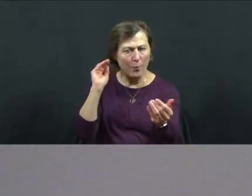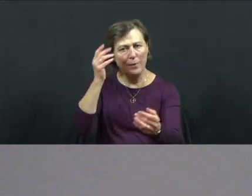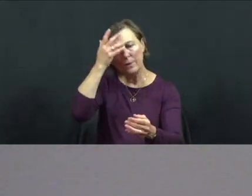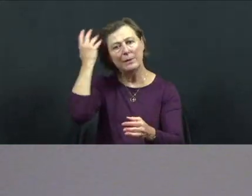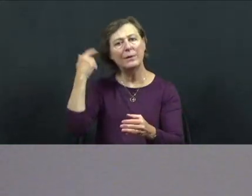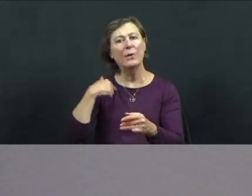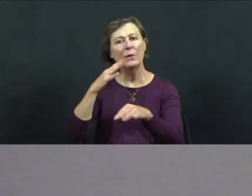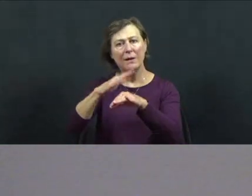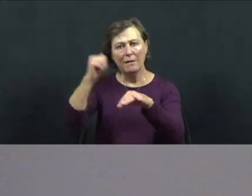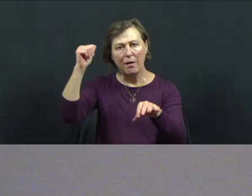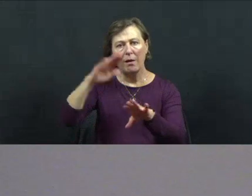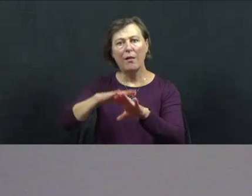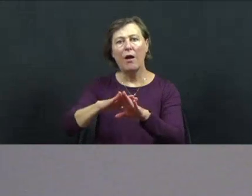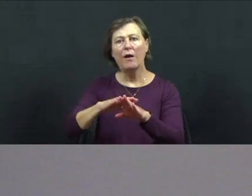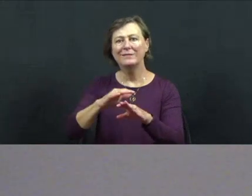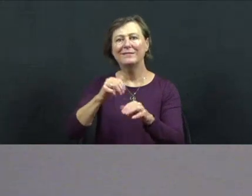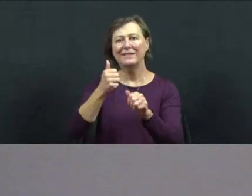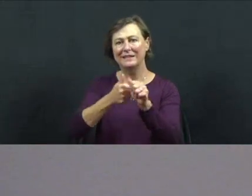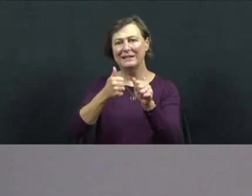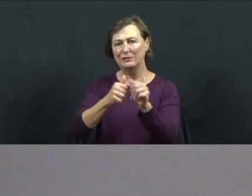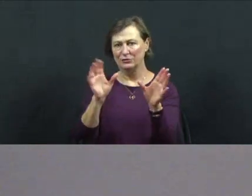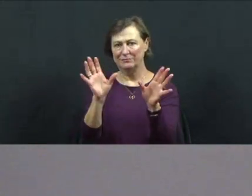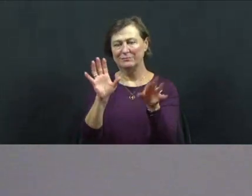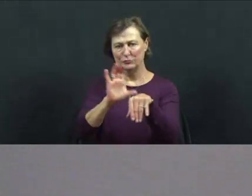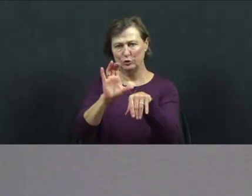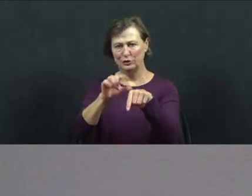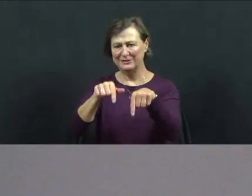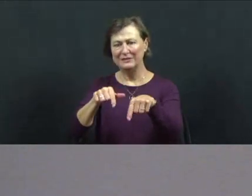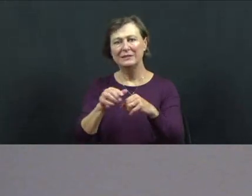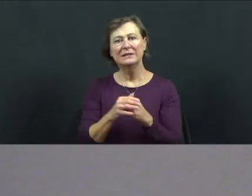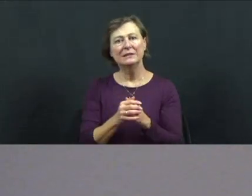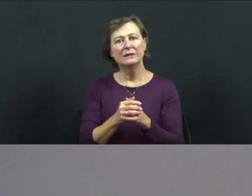service? What would science have to say about